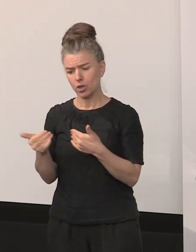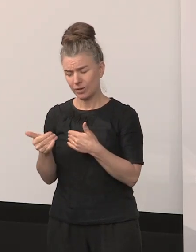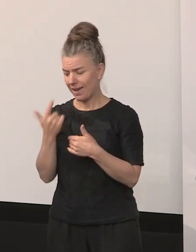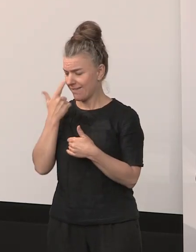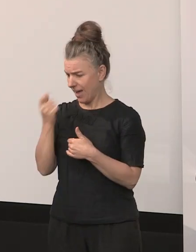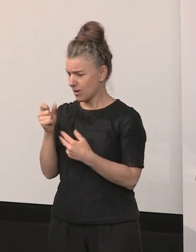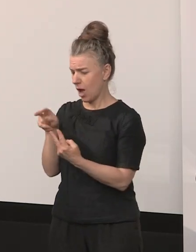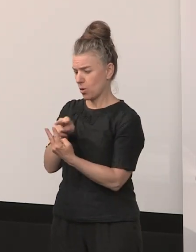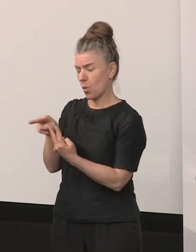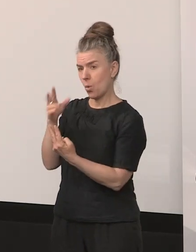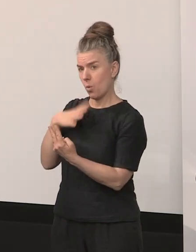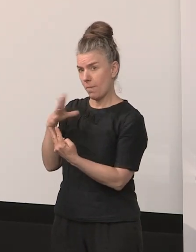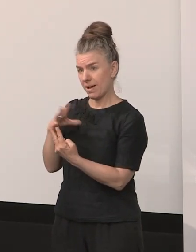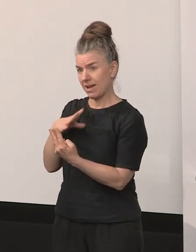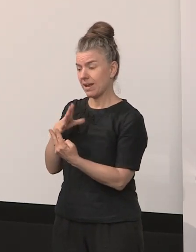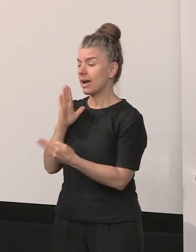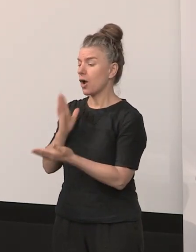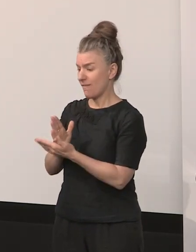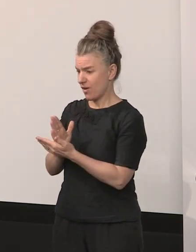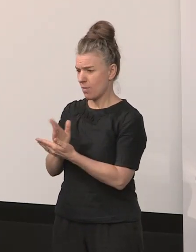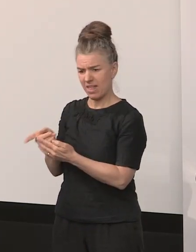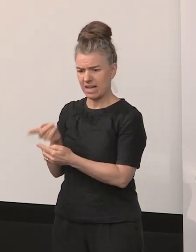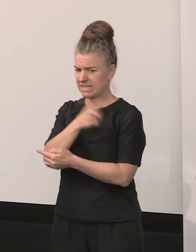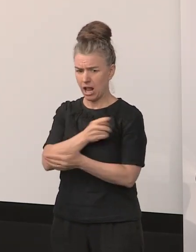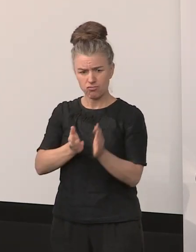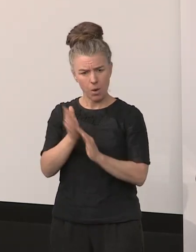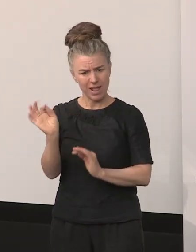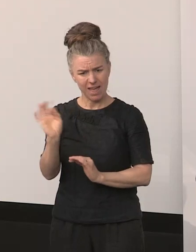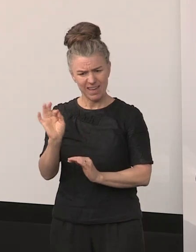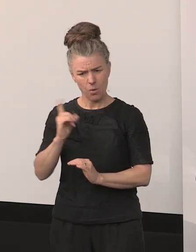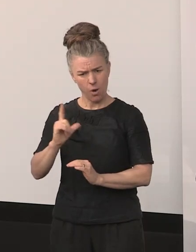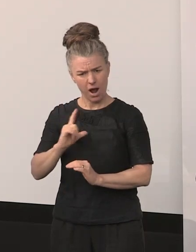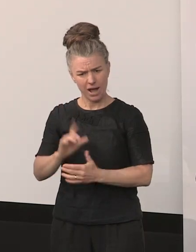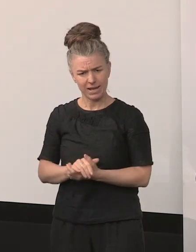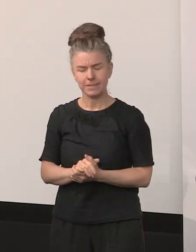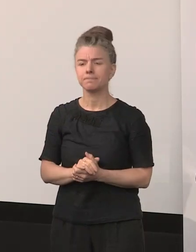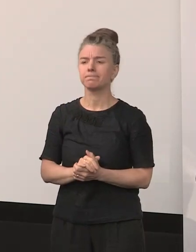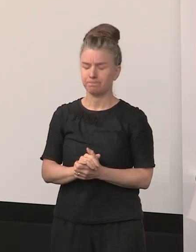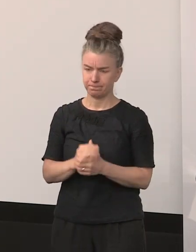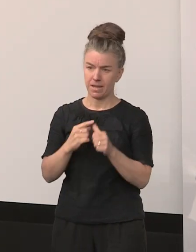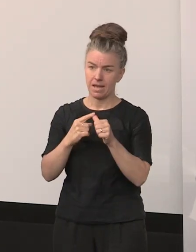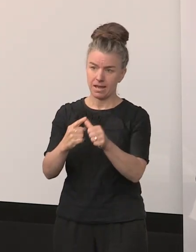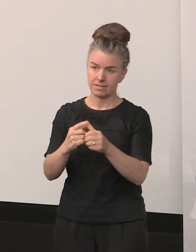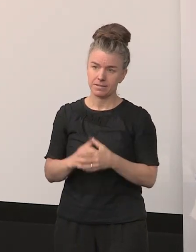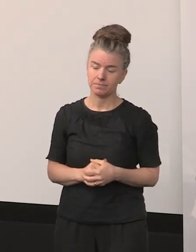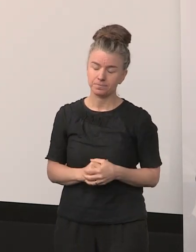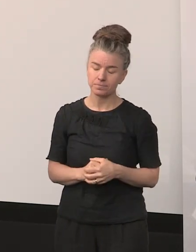questions. Why didn't the public health unit tell you